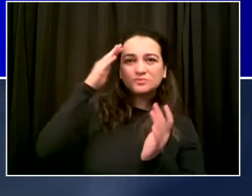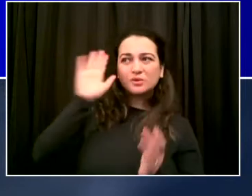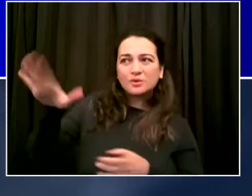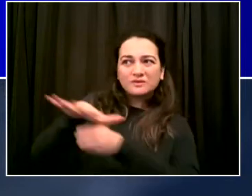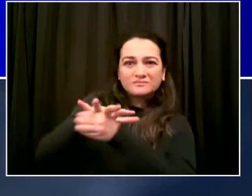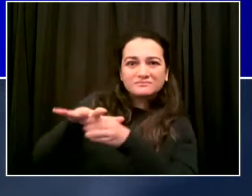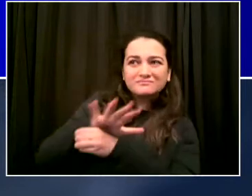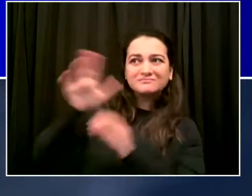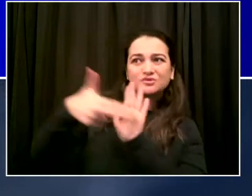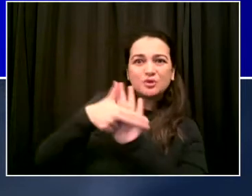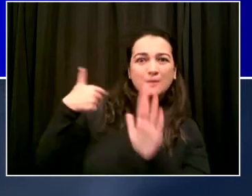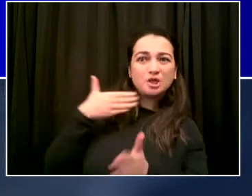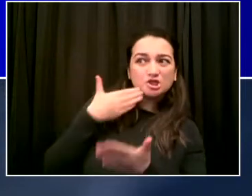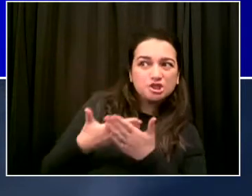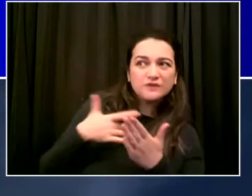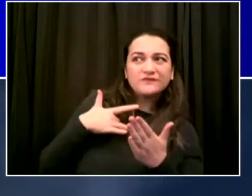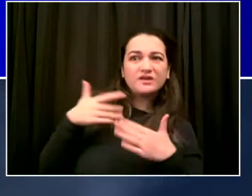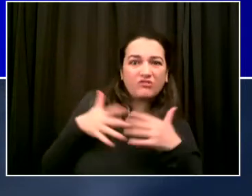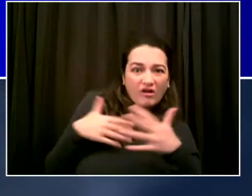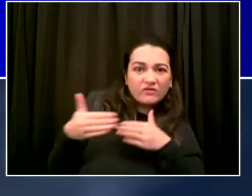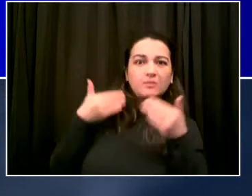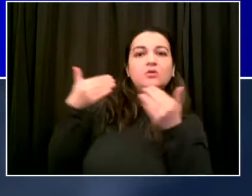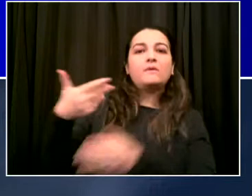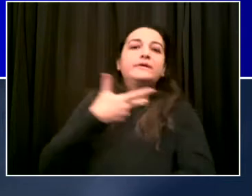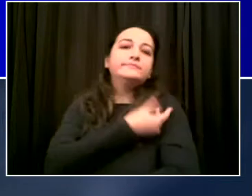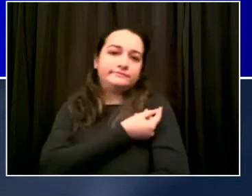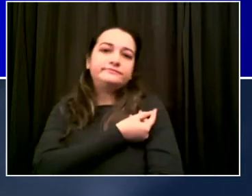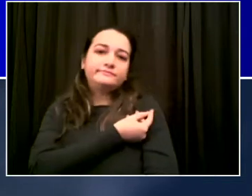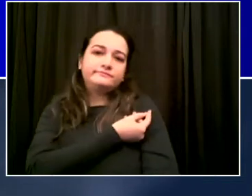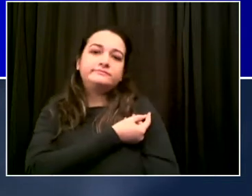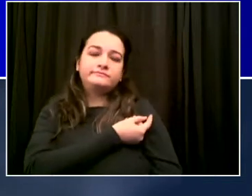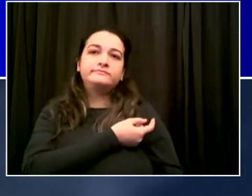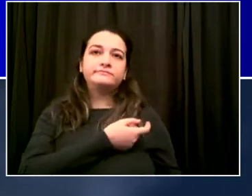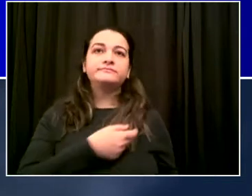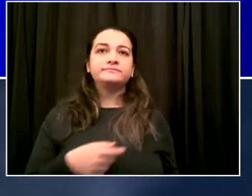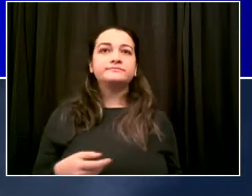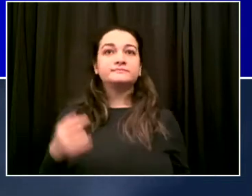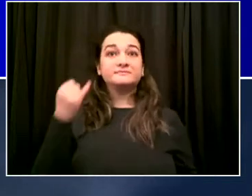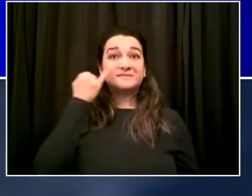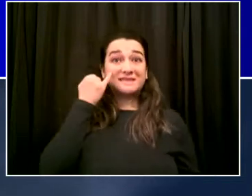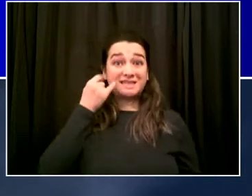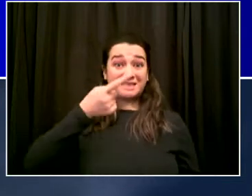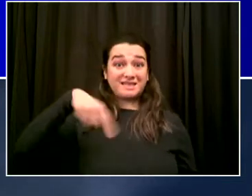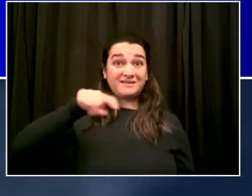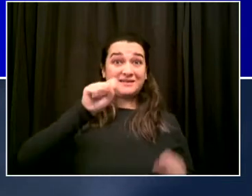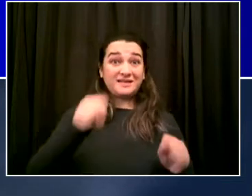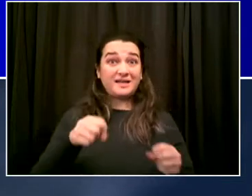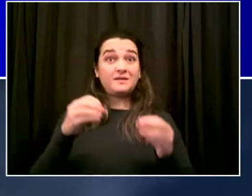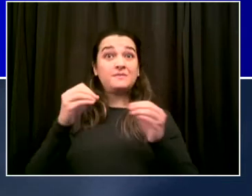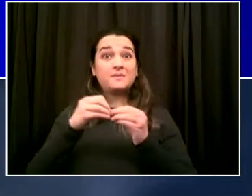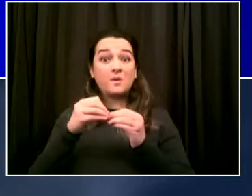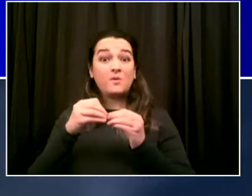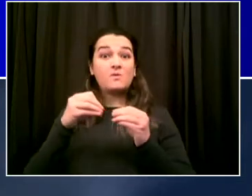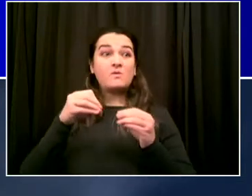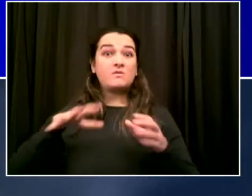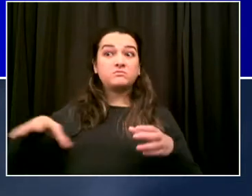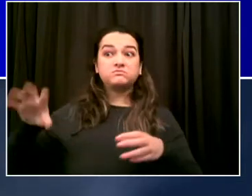GOING TO A LOCAL SITE STAFFED BY LOCAL PEOPLE, IF LOCAL ORGANIZATIONS ARE GOING TO BE INVOLVED IN THAT SITE THAT IS GOING TTO ENGENDER TRUST BUT THERE IS STILL TRUST